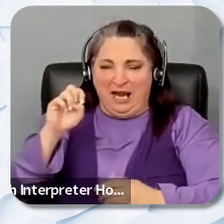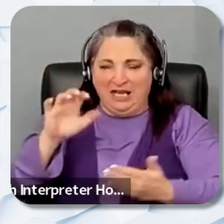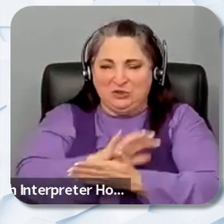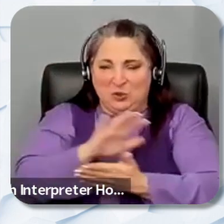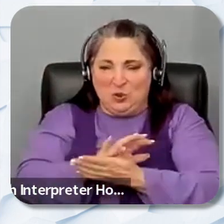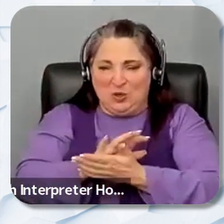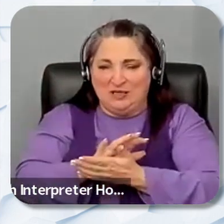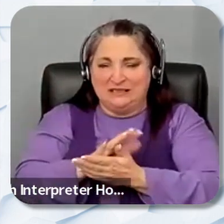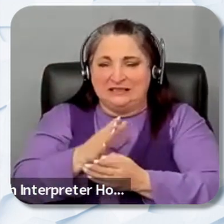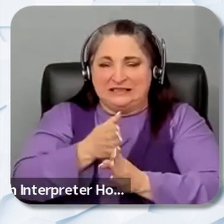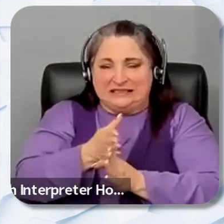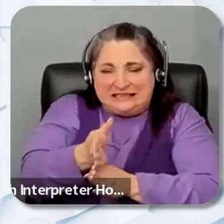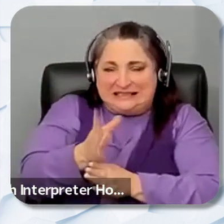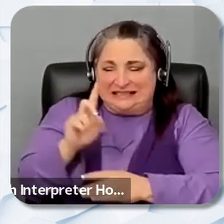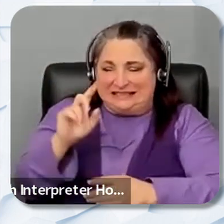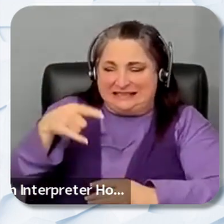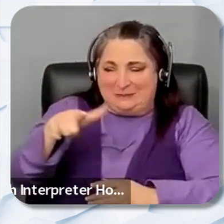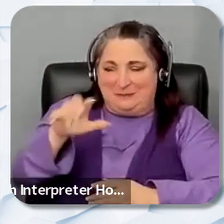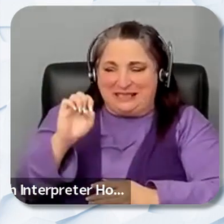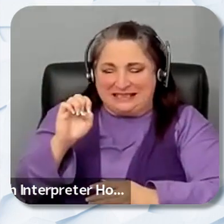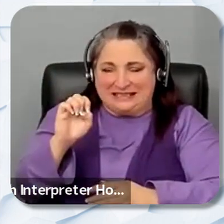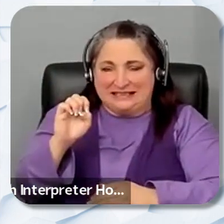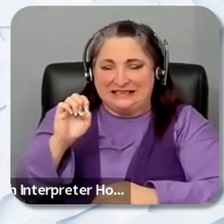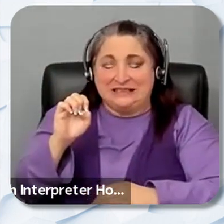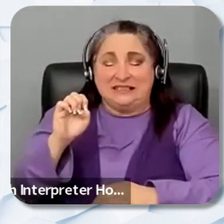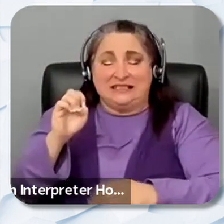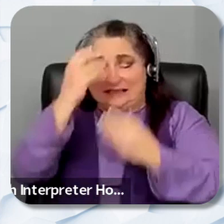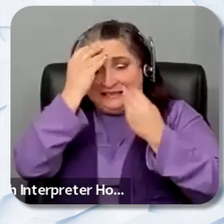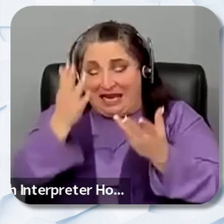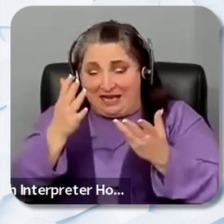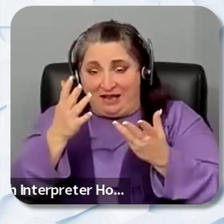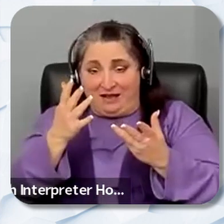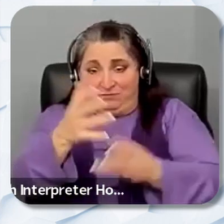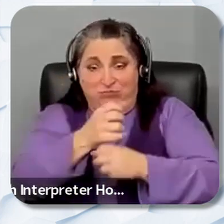is pulled from the discipline files that are sent to us. But keep in mind that that the